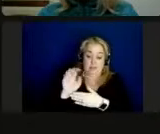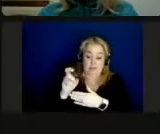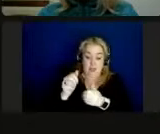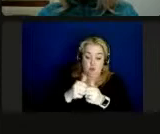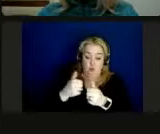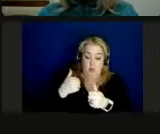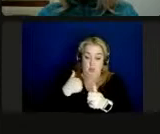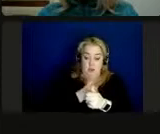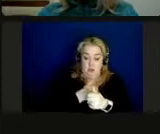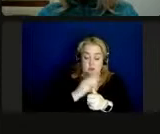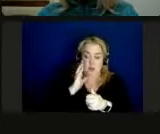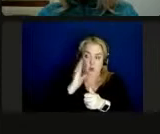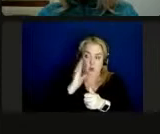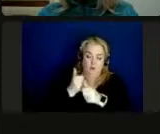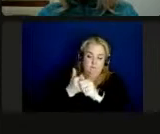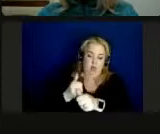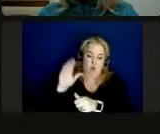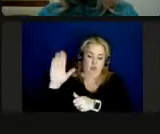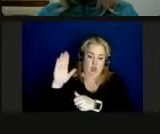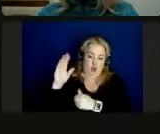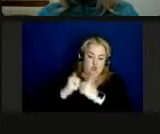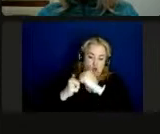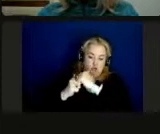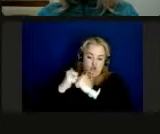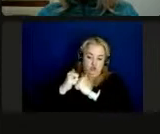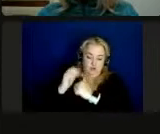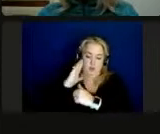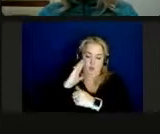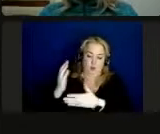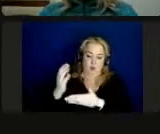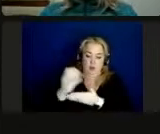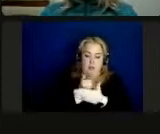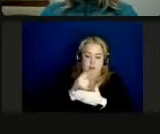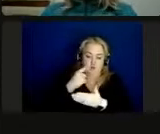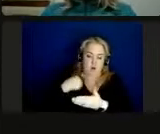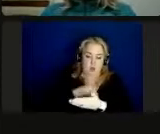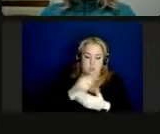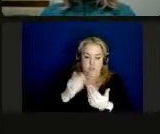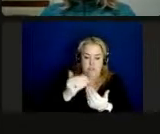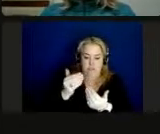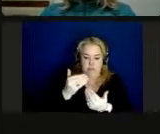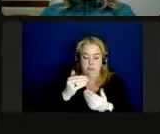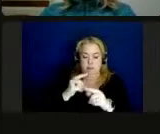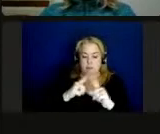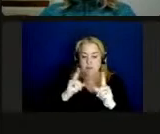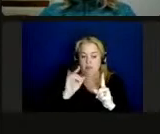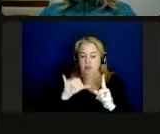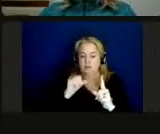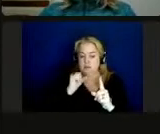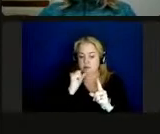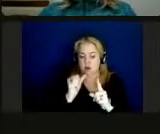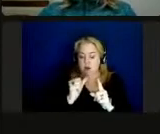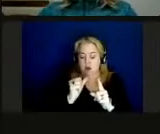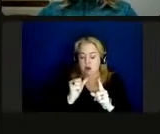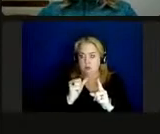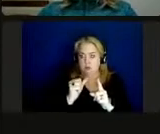WHERE REVENUE USES IF THEY WERE TO COLLECT THE TAX FOR THEY